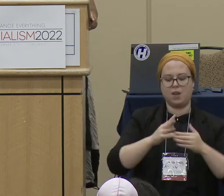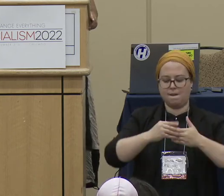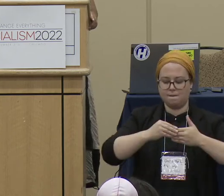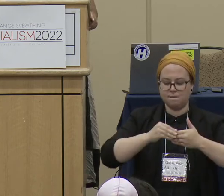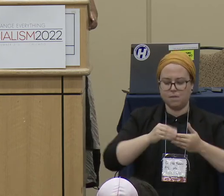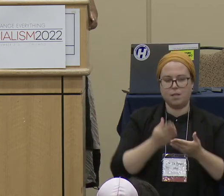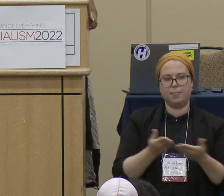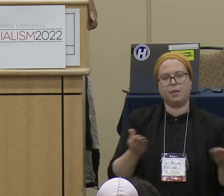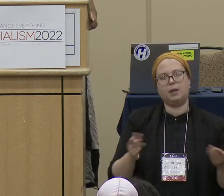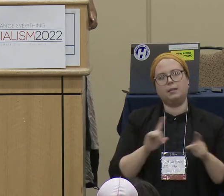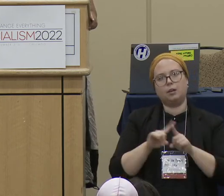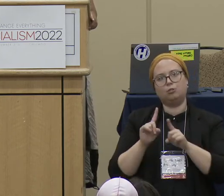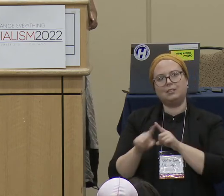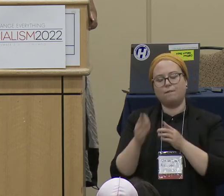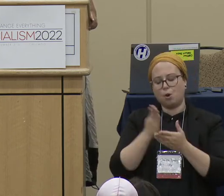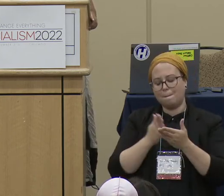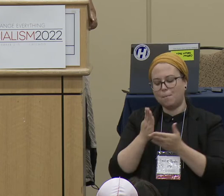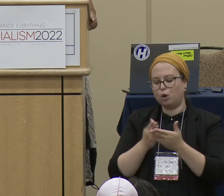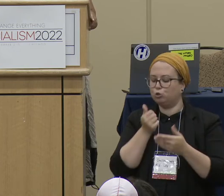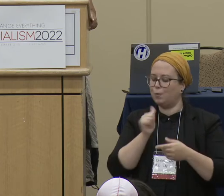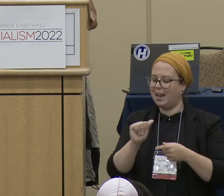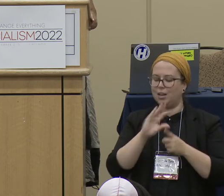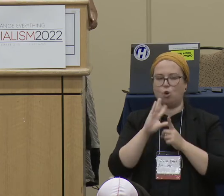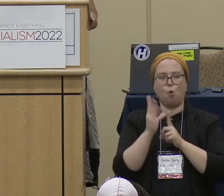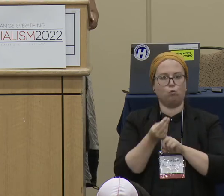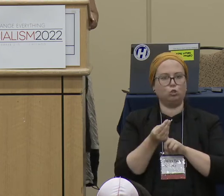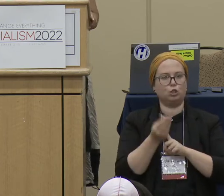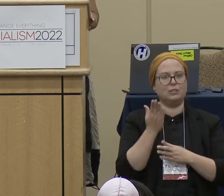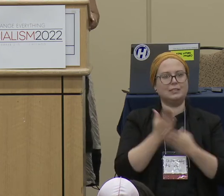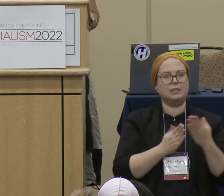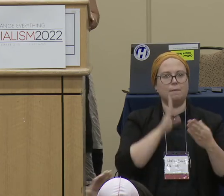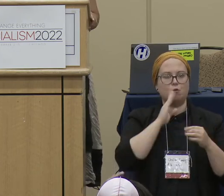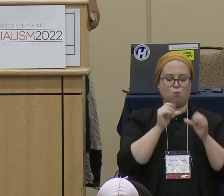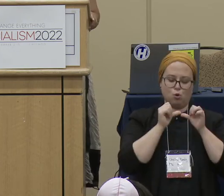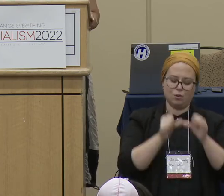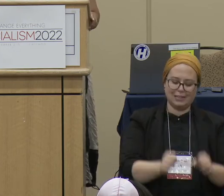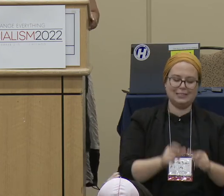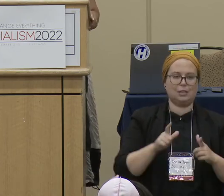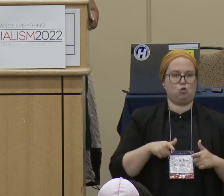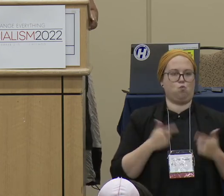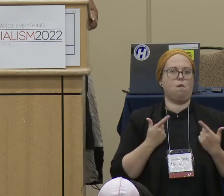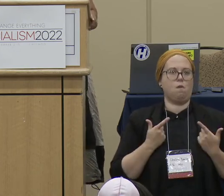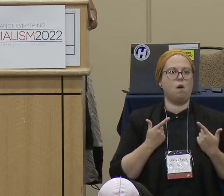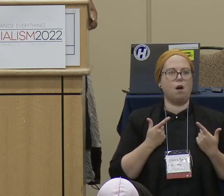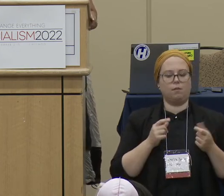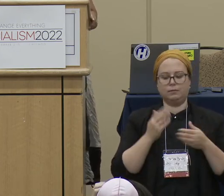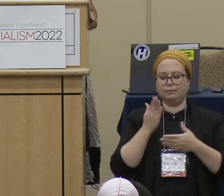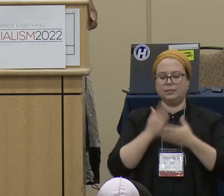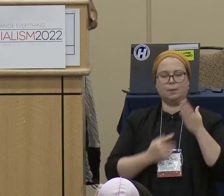thing. And there's always different components to any culture . Some of which keep us alive, and some of which kill